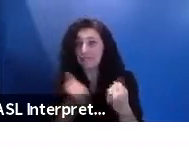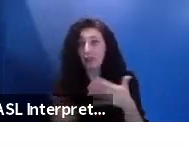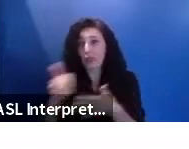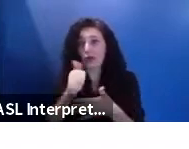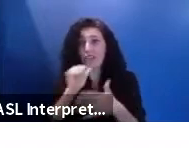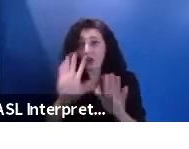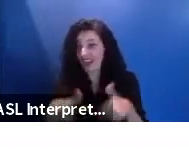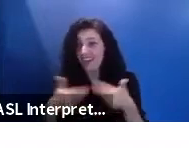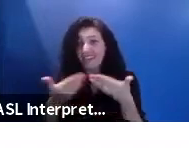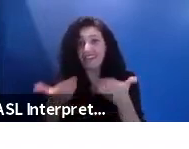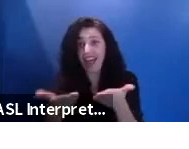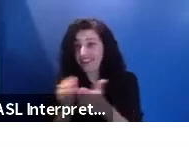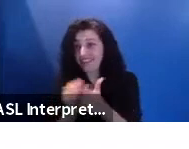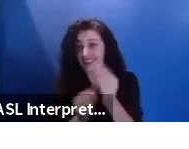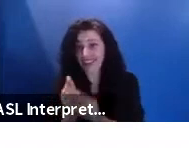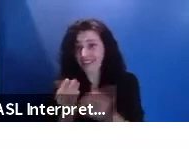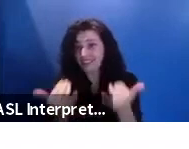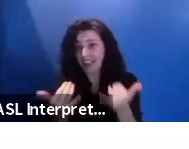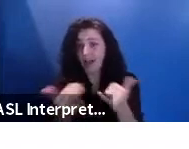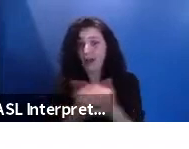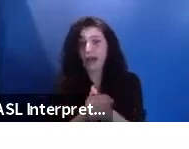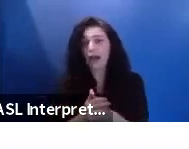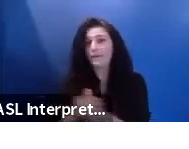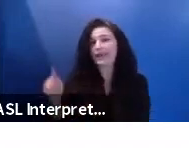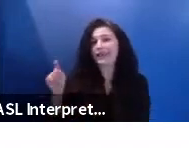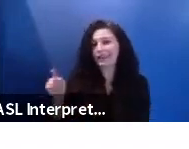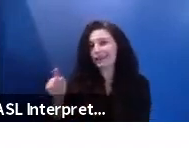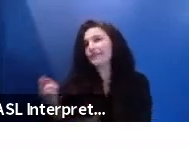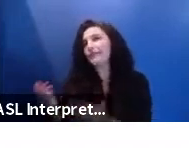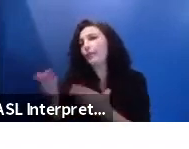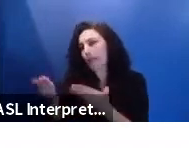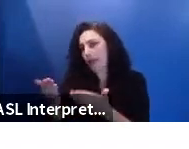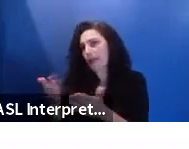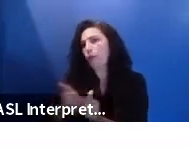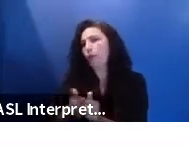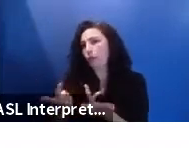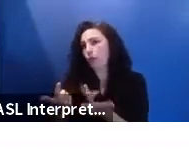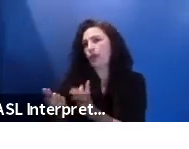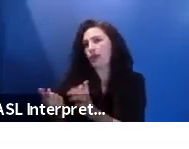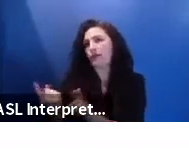like this wearing of gloves is appropriate and provided for by the protocols. Also there needs to be sufficient physical distancing